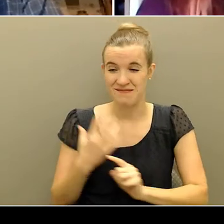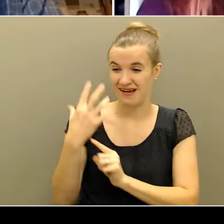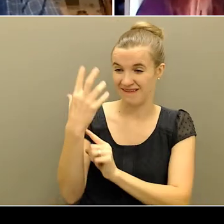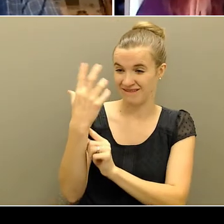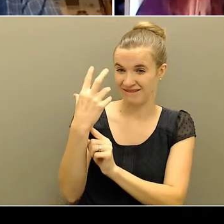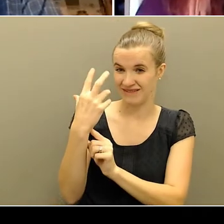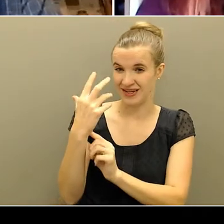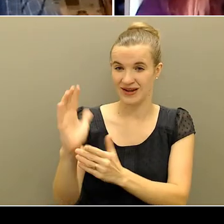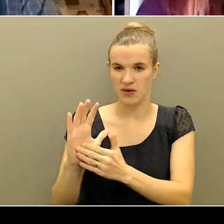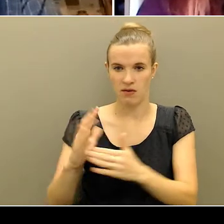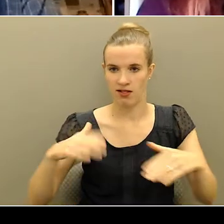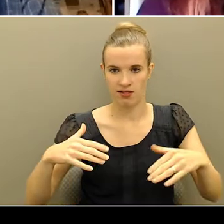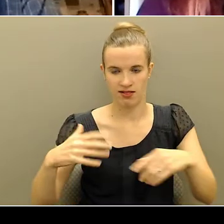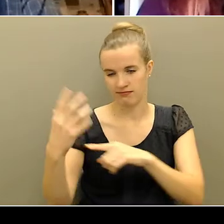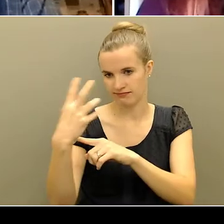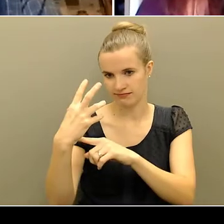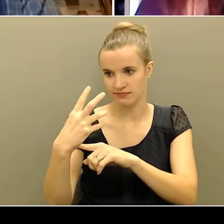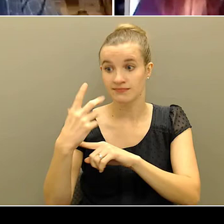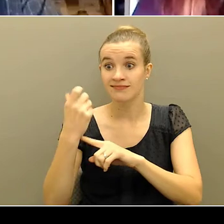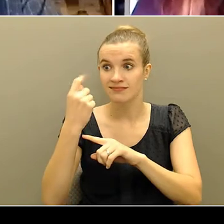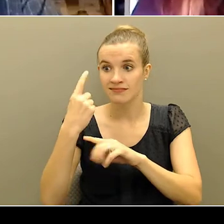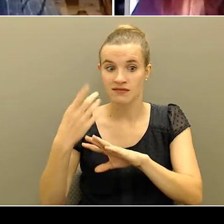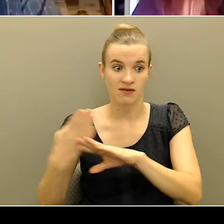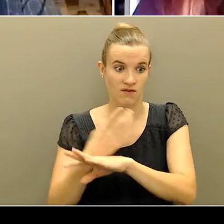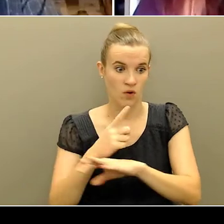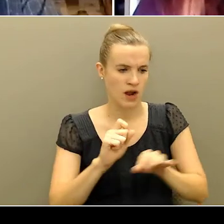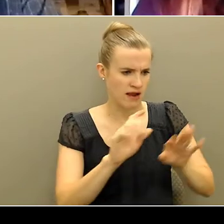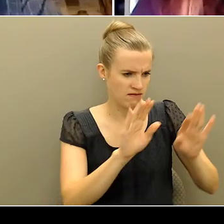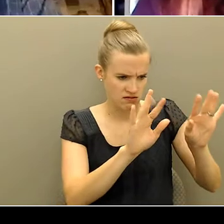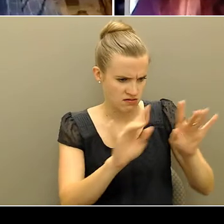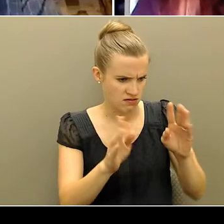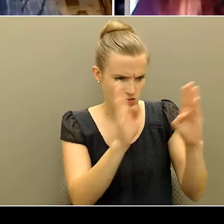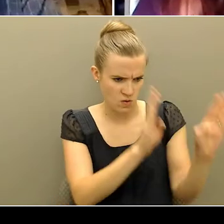you know, really hardcore writing gets involved. I'm pretty much just at the